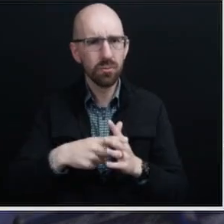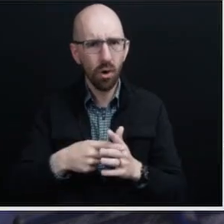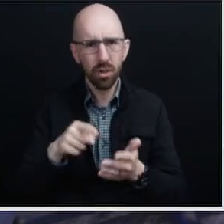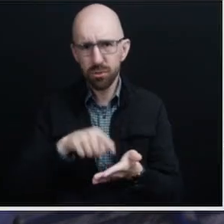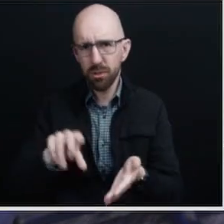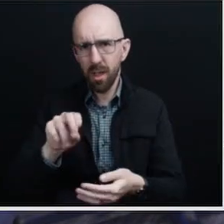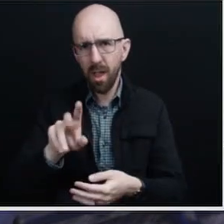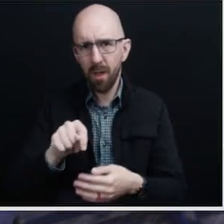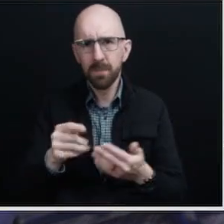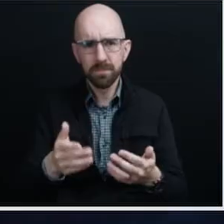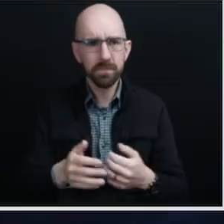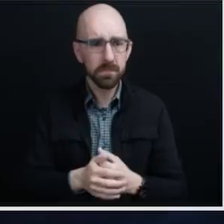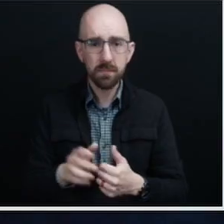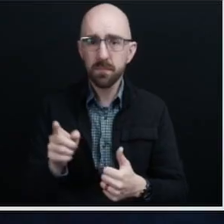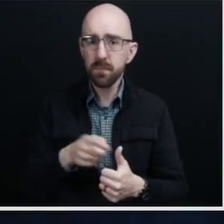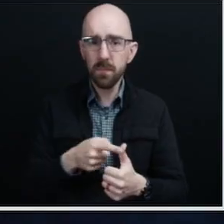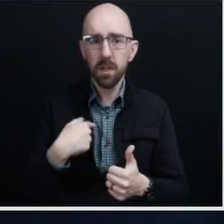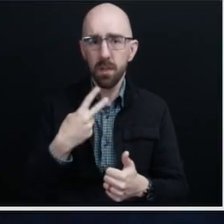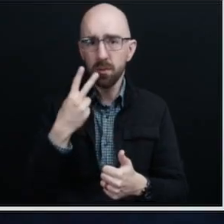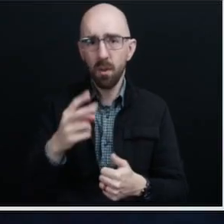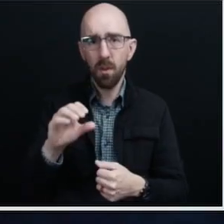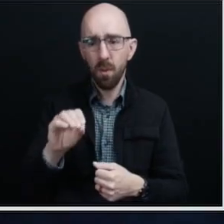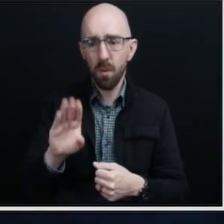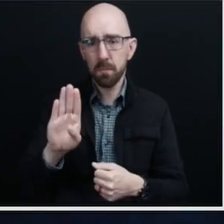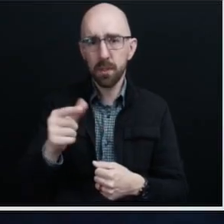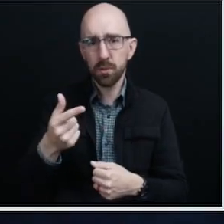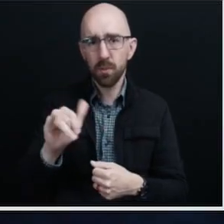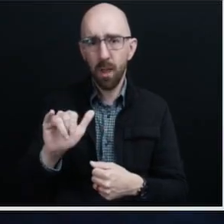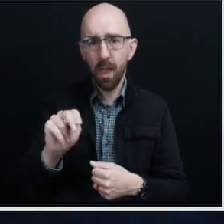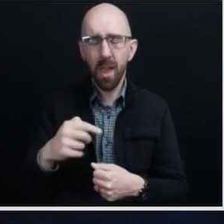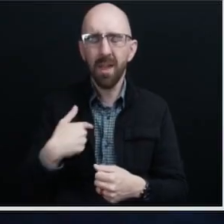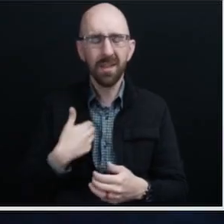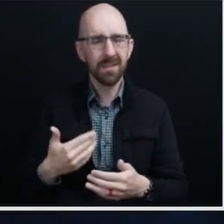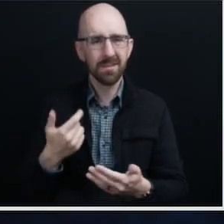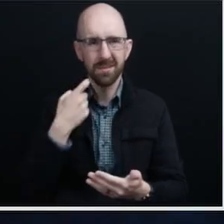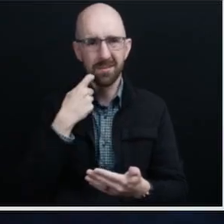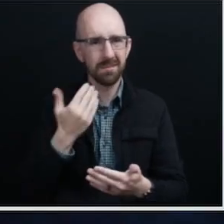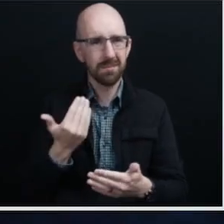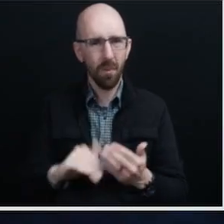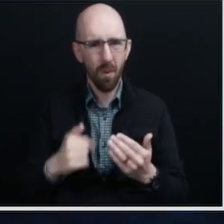Yeah. So, first I saw my OB/GYN because I was postpartum and had thought it was mastitis or